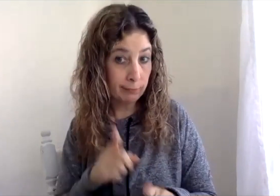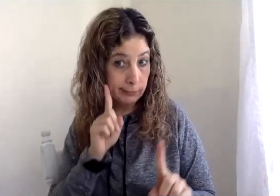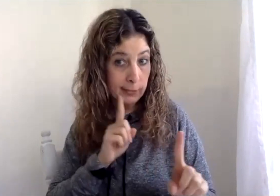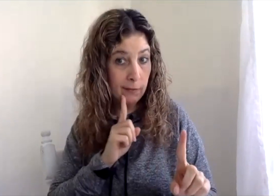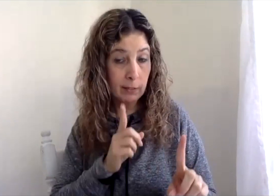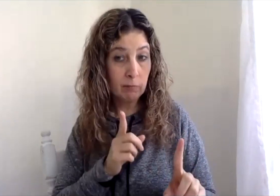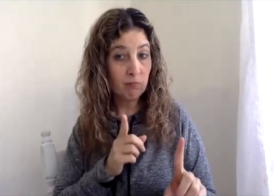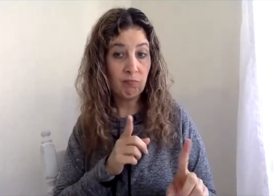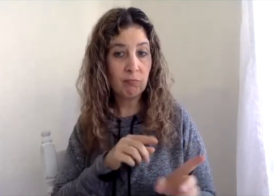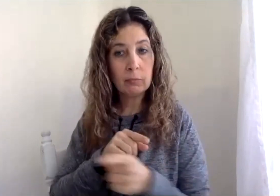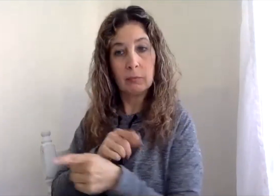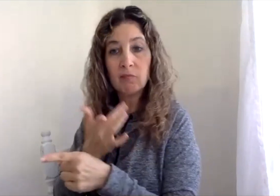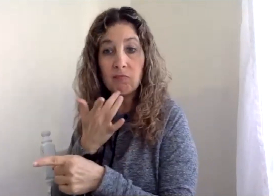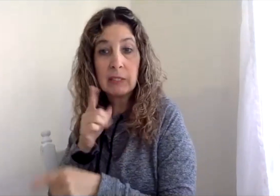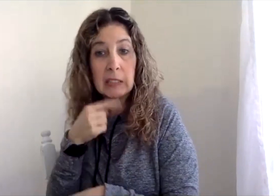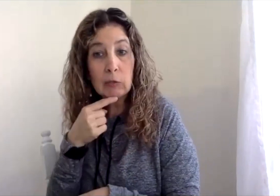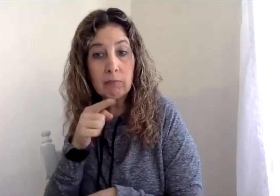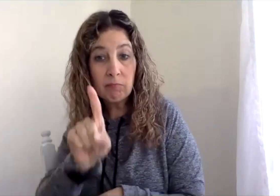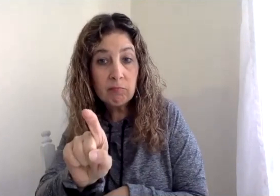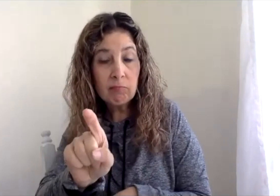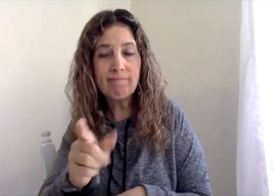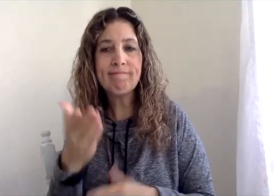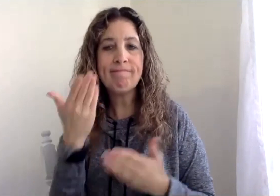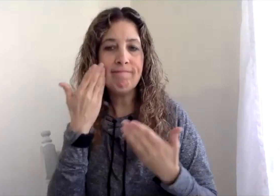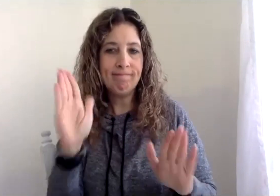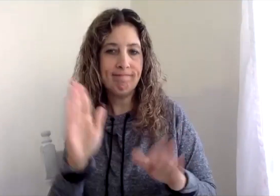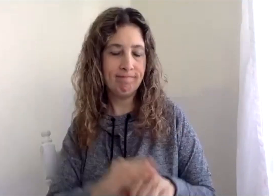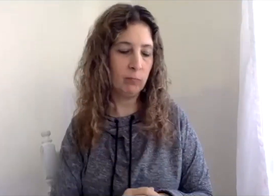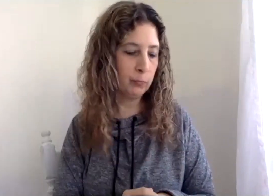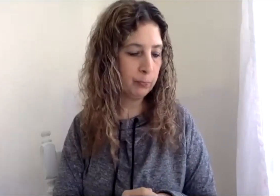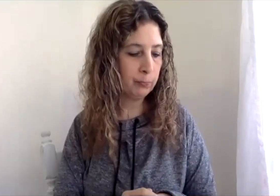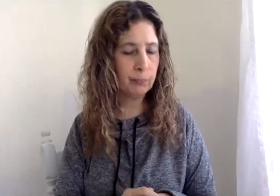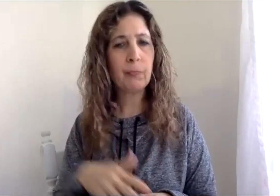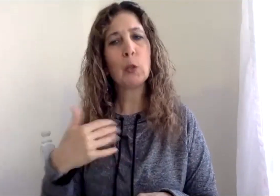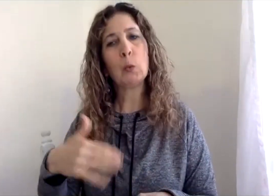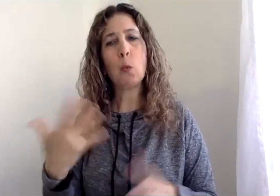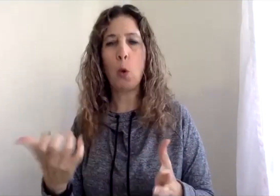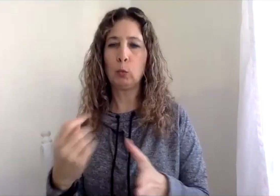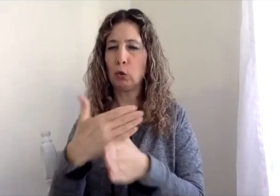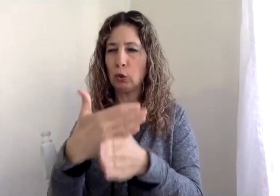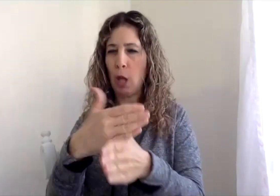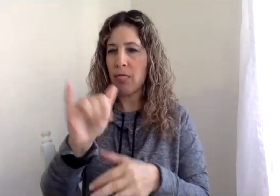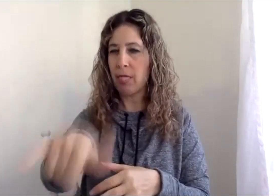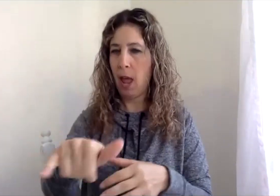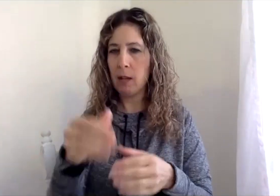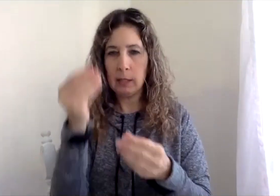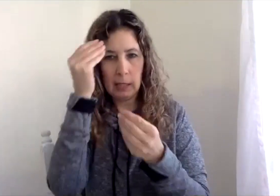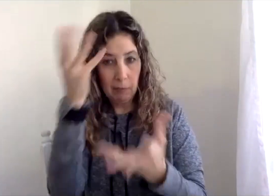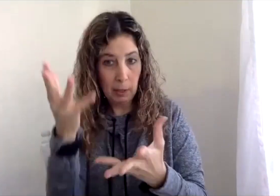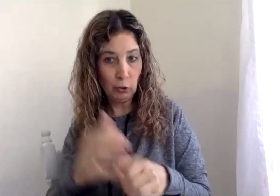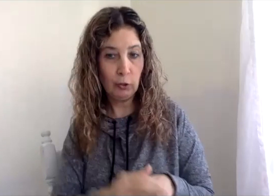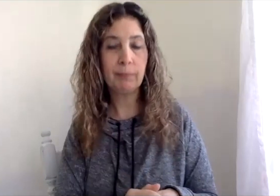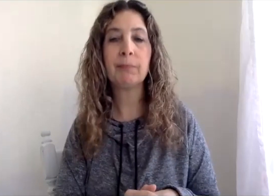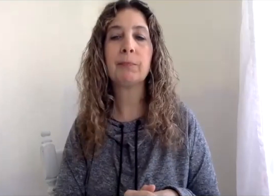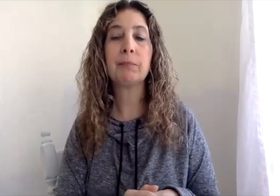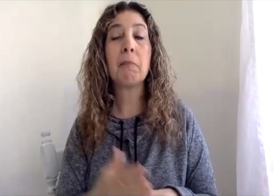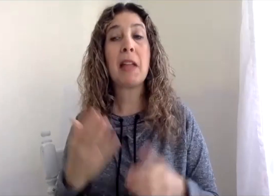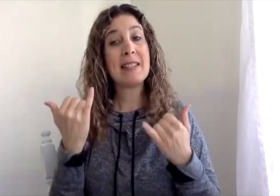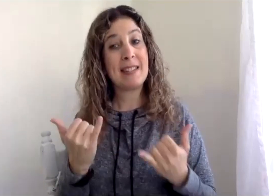Why does MIll Neck prefer subs who are hearing? Why? I just wanted to share that information with you.